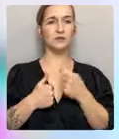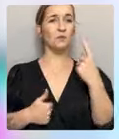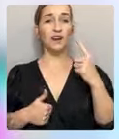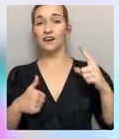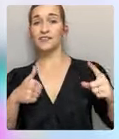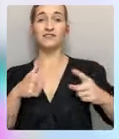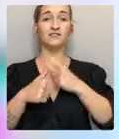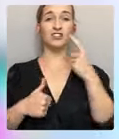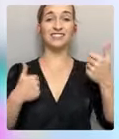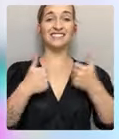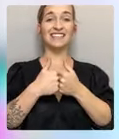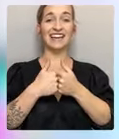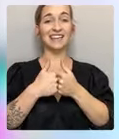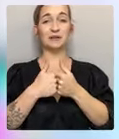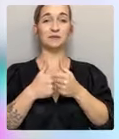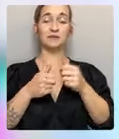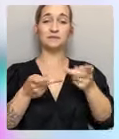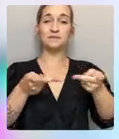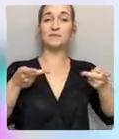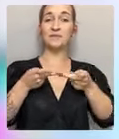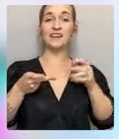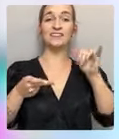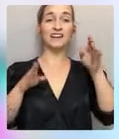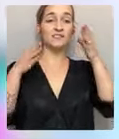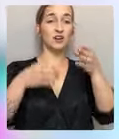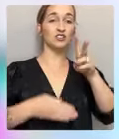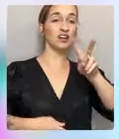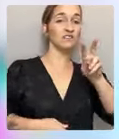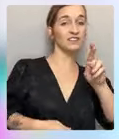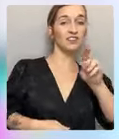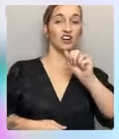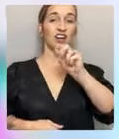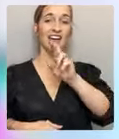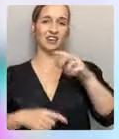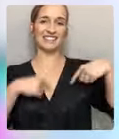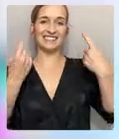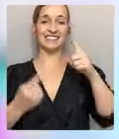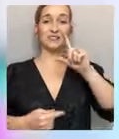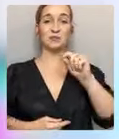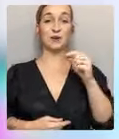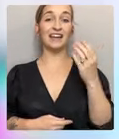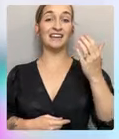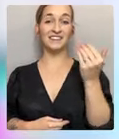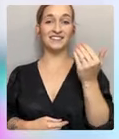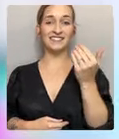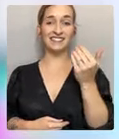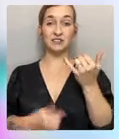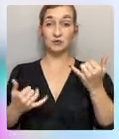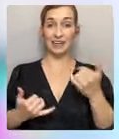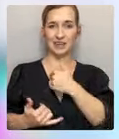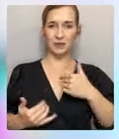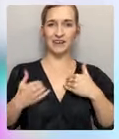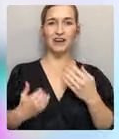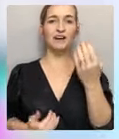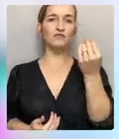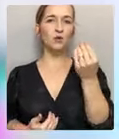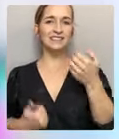we are one of the first game studios that are focused on VR and AR since 2015. Right now,